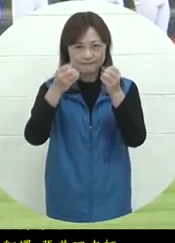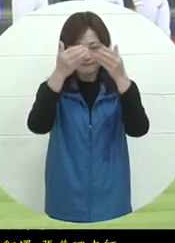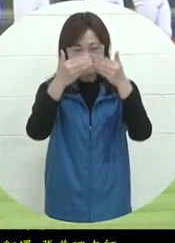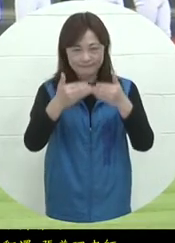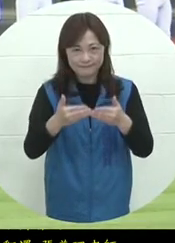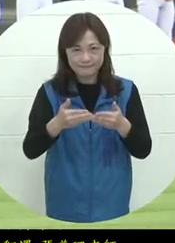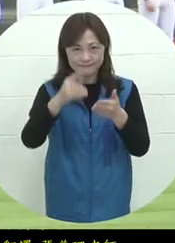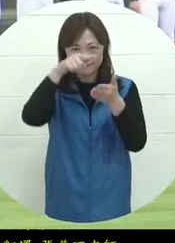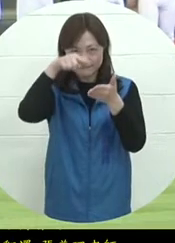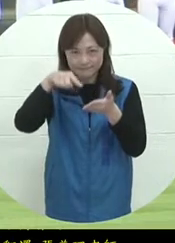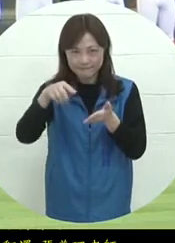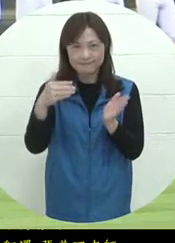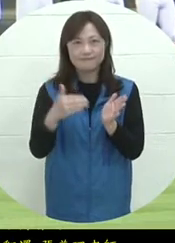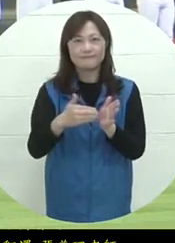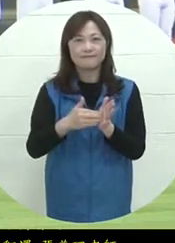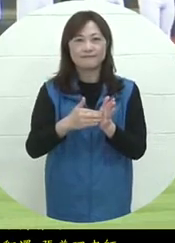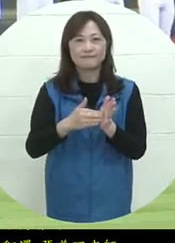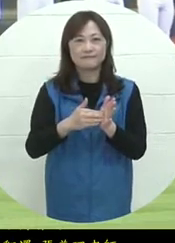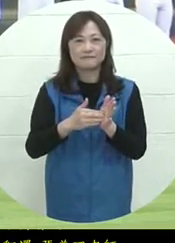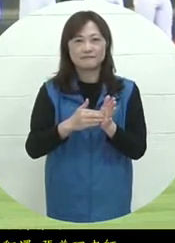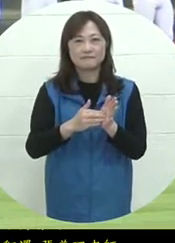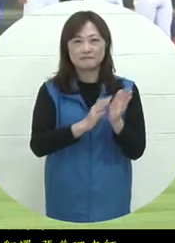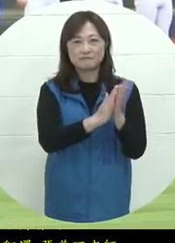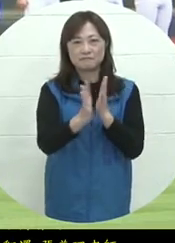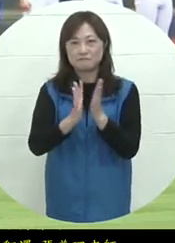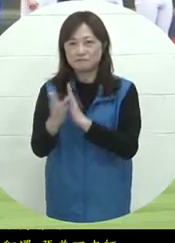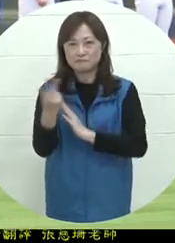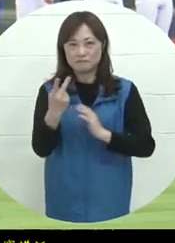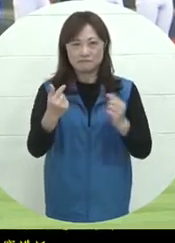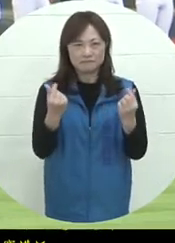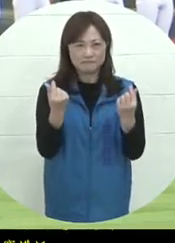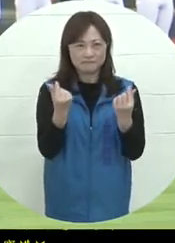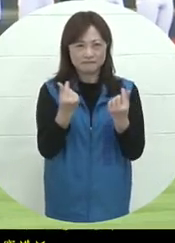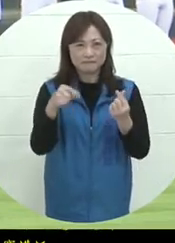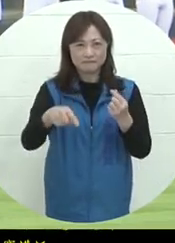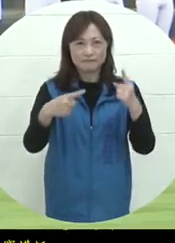the two teams will have the opportunity to compete in this professional level , especially on artificial turf. The